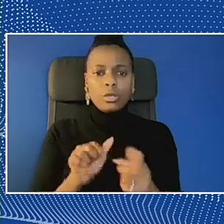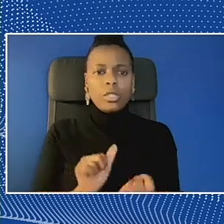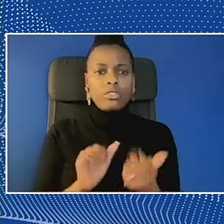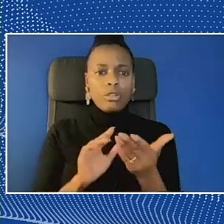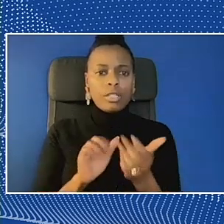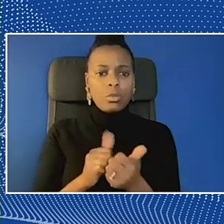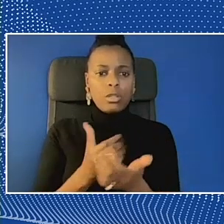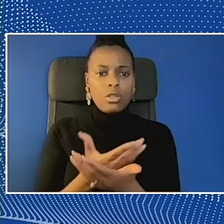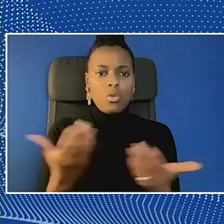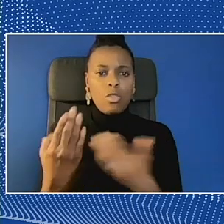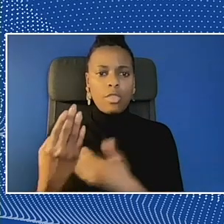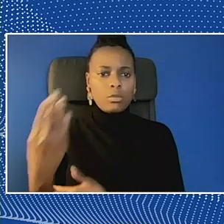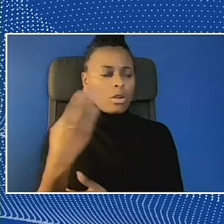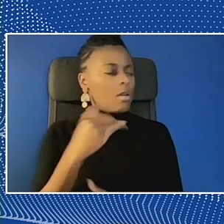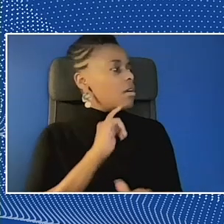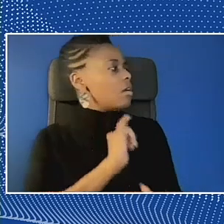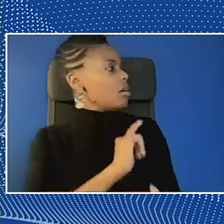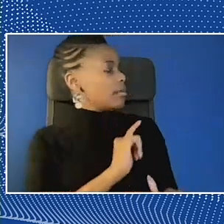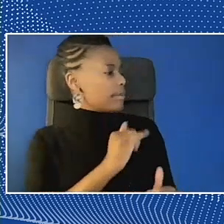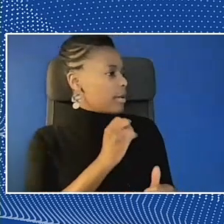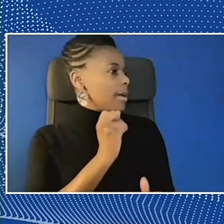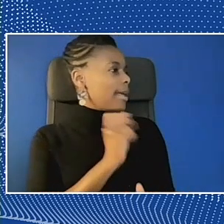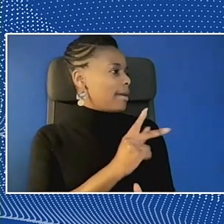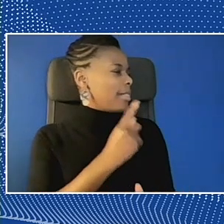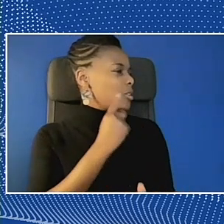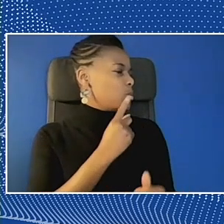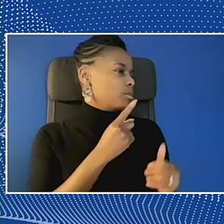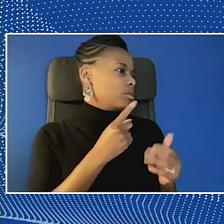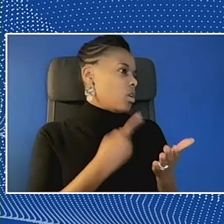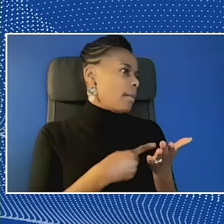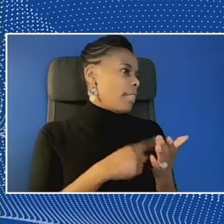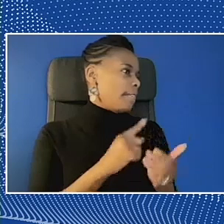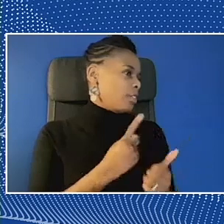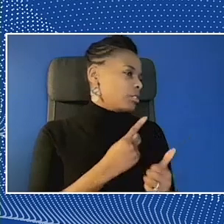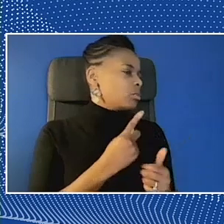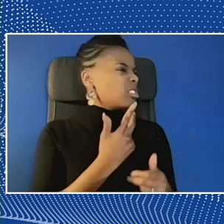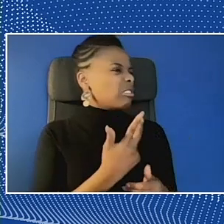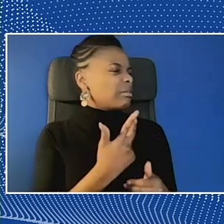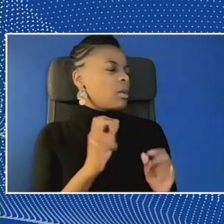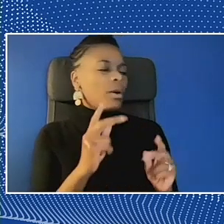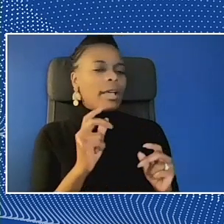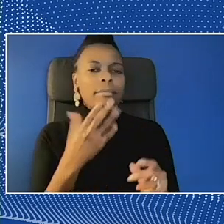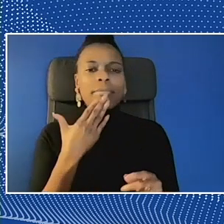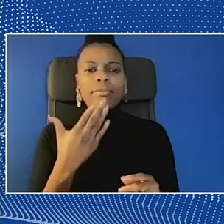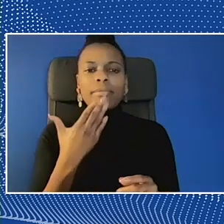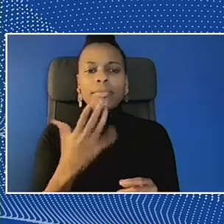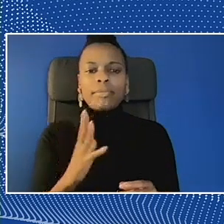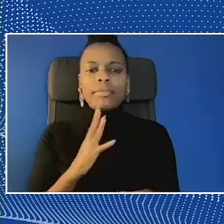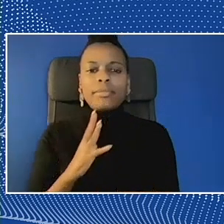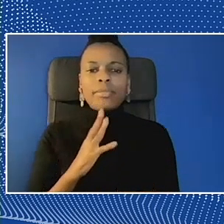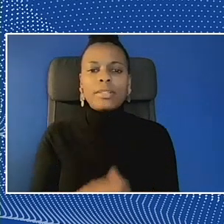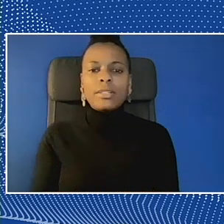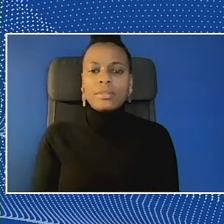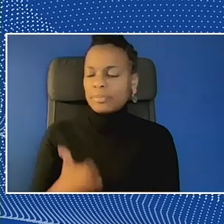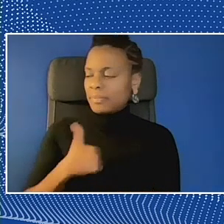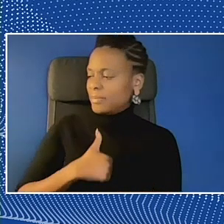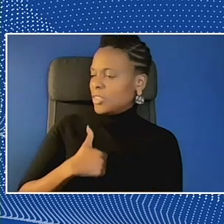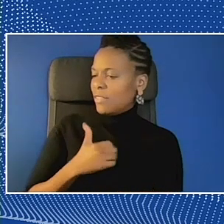Okay. Got it. I just thought you were talking about the first one. Anyway. There's three. As long as we got it that's fine. Thanks. Sorry for the confusion. Thanks for clarifying.